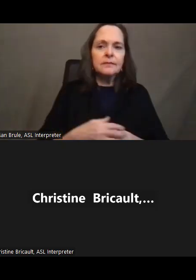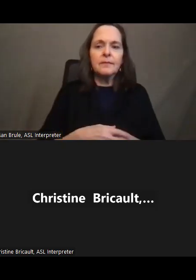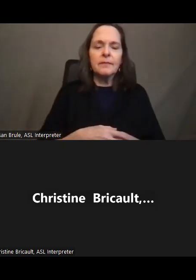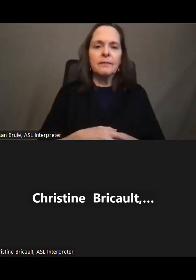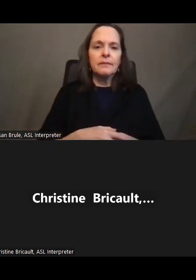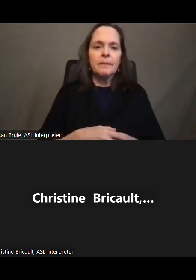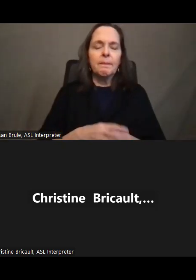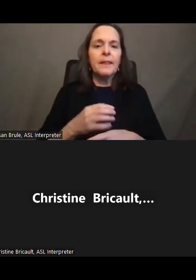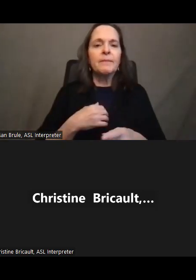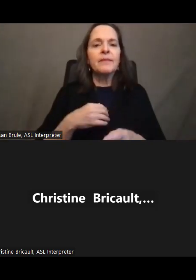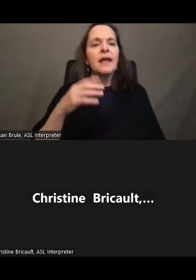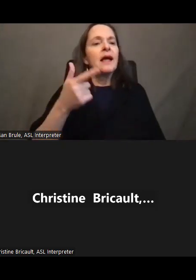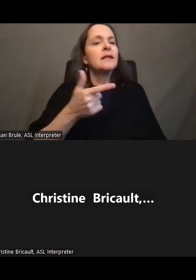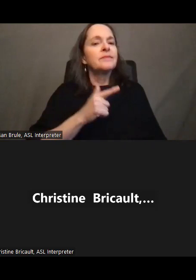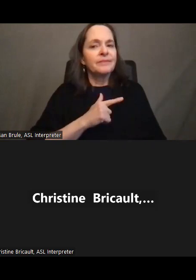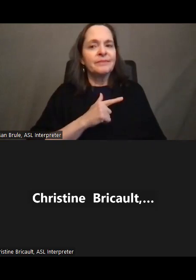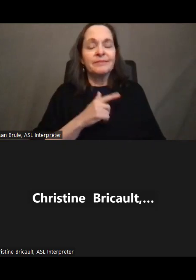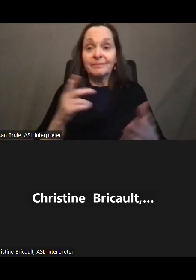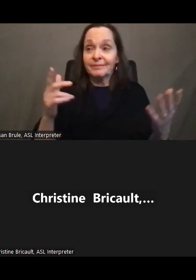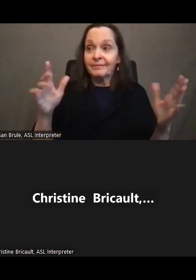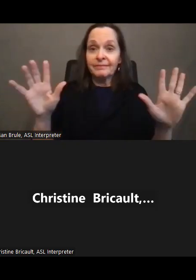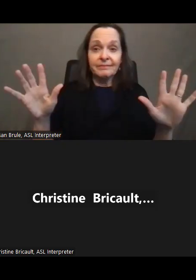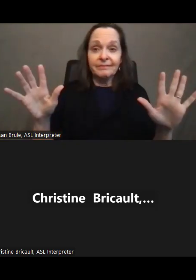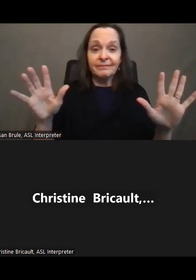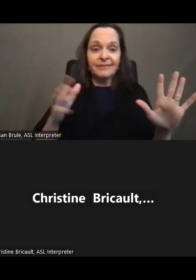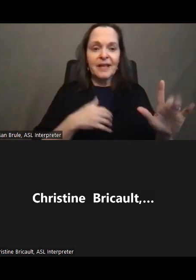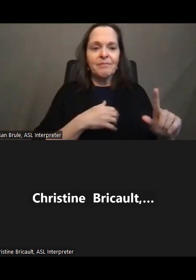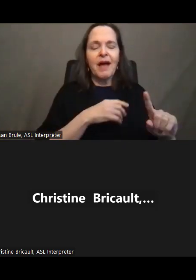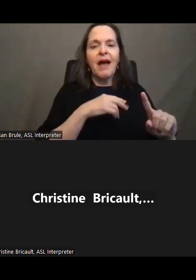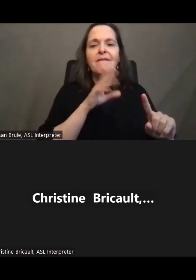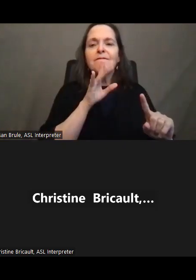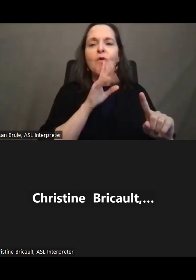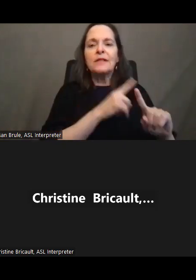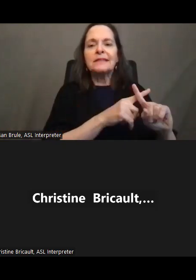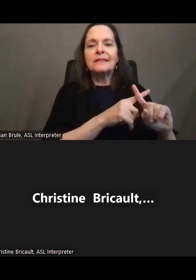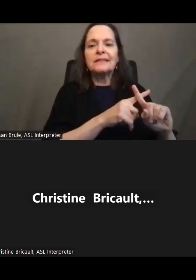Hello. Is everyone hearing me all right? Pray hi, everyone.